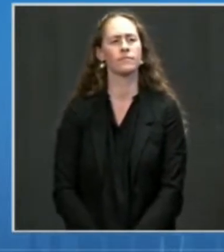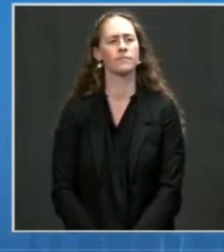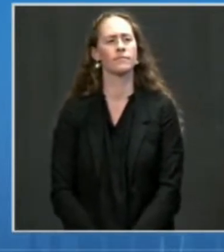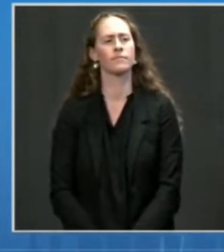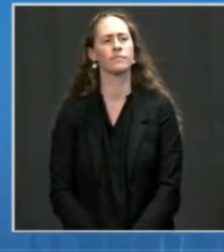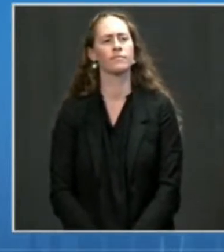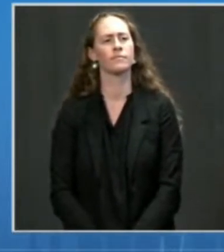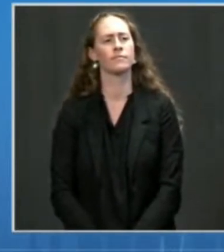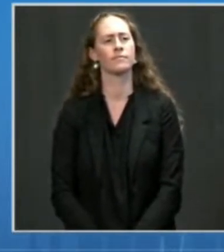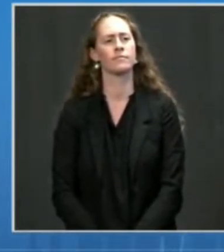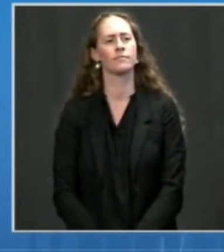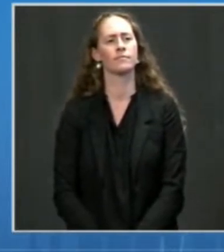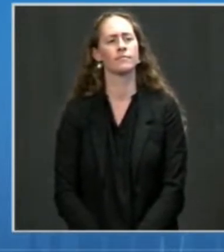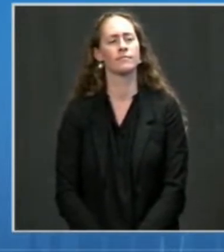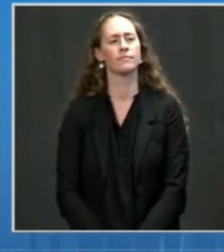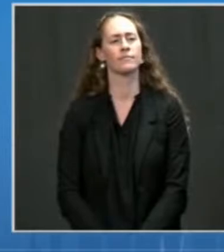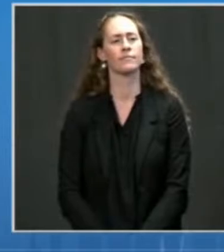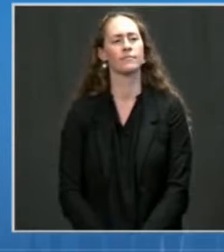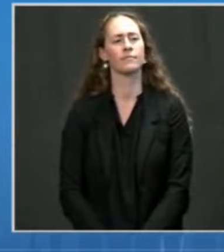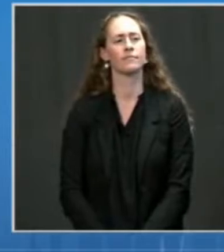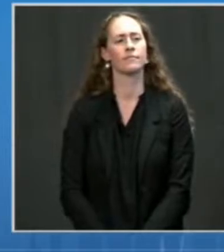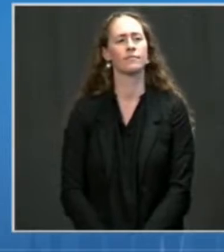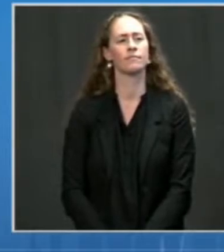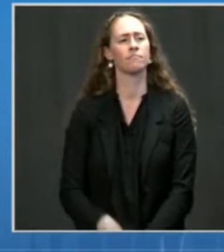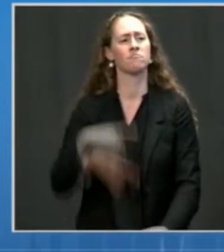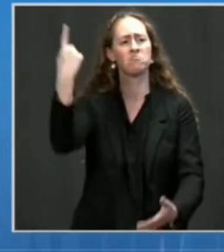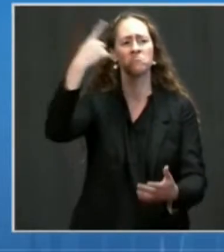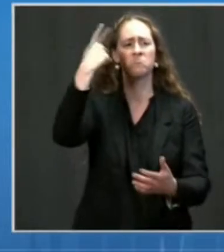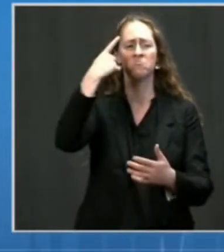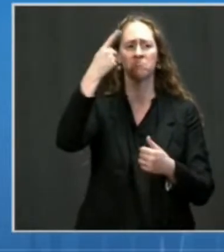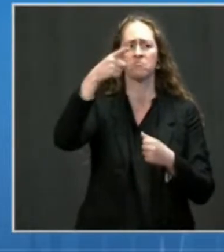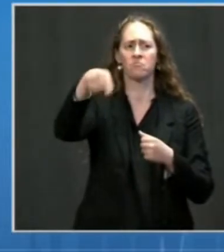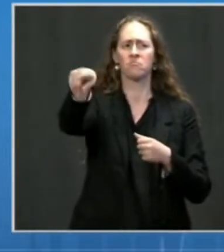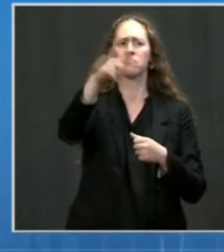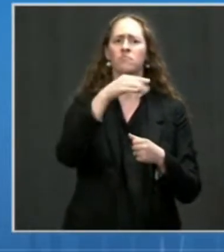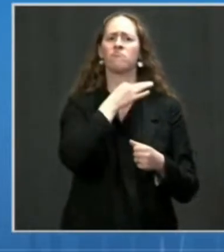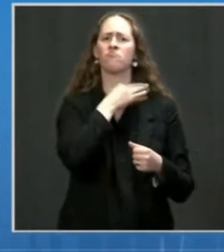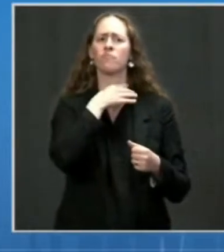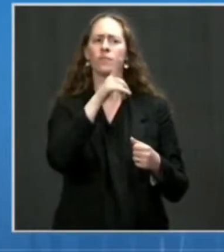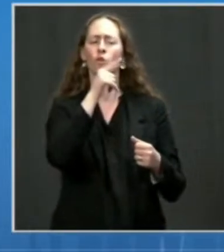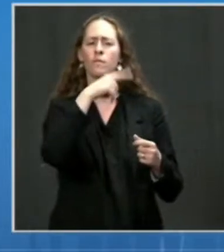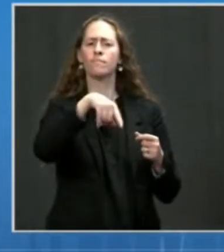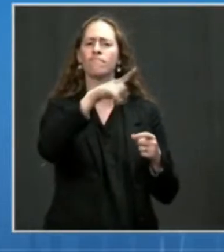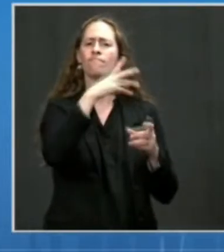I WAS WONDERING HOW MUCH OF ANY SURVEILLANCE IS BEING DONE TO DETERMINE THE AMOUNT OF